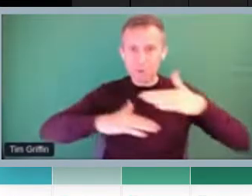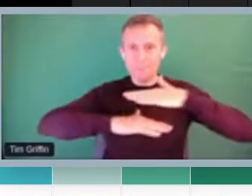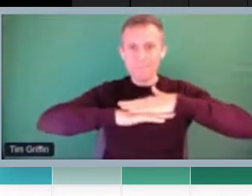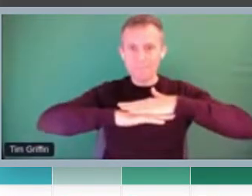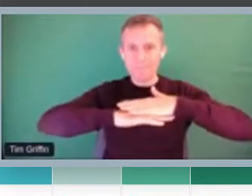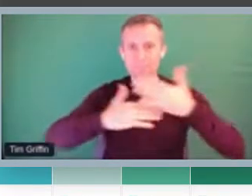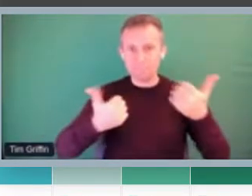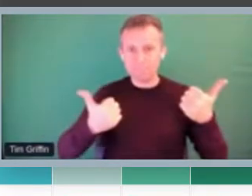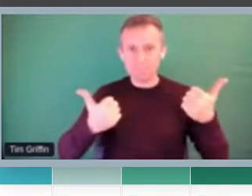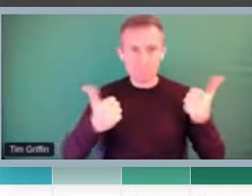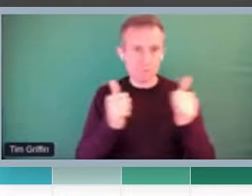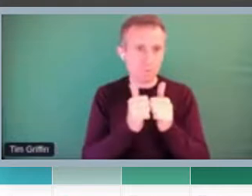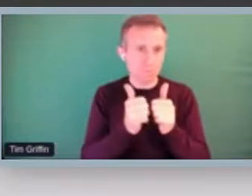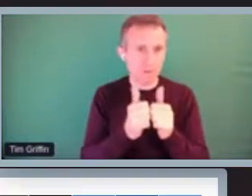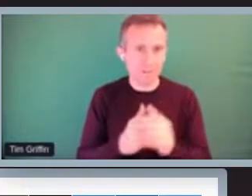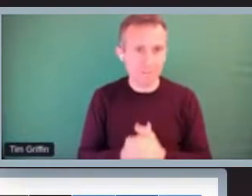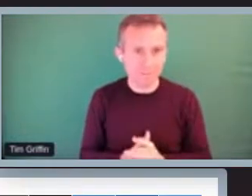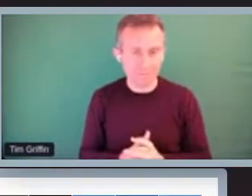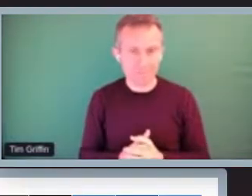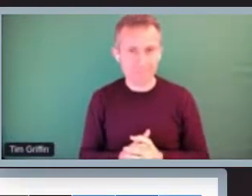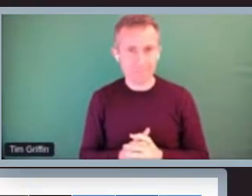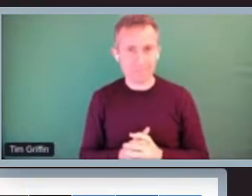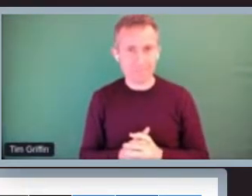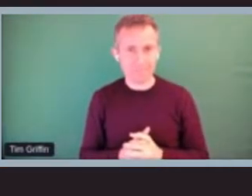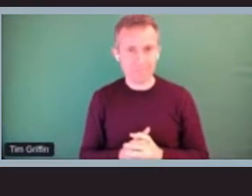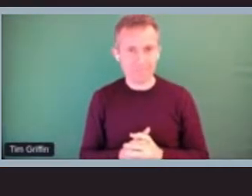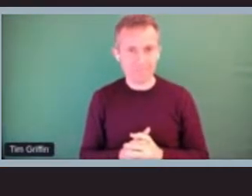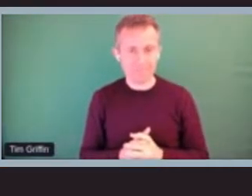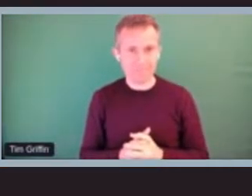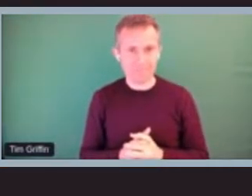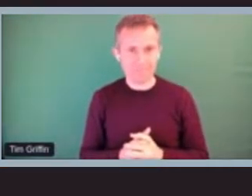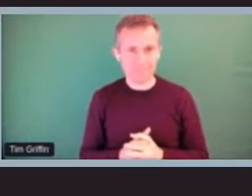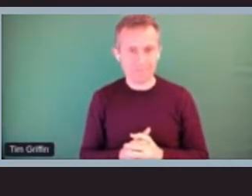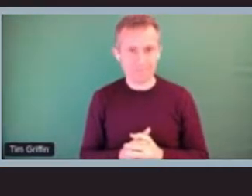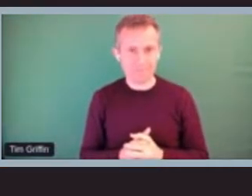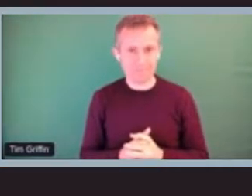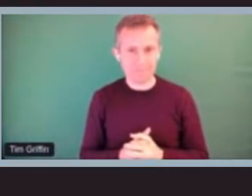I'm going to go back to my slides now.